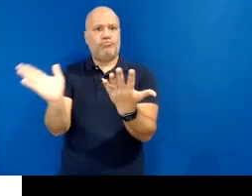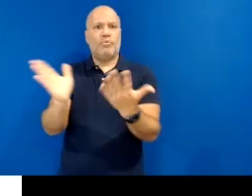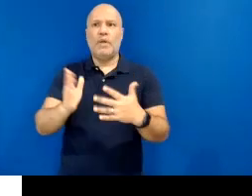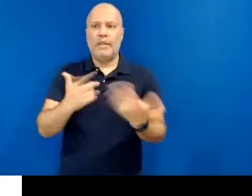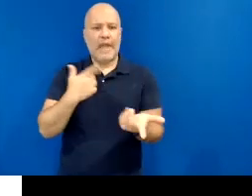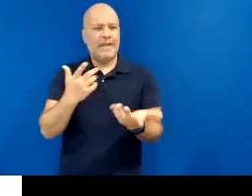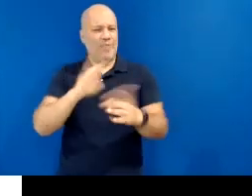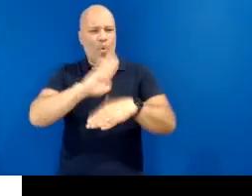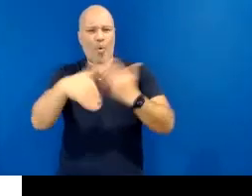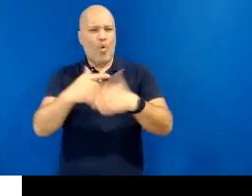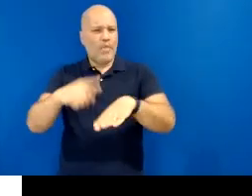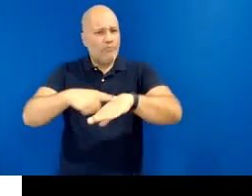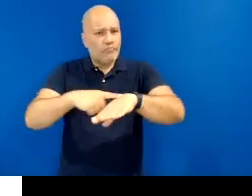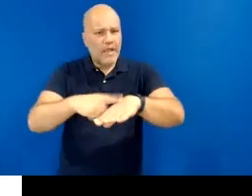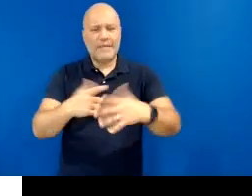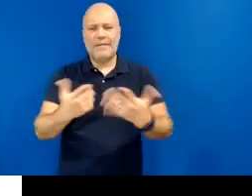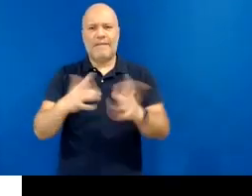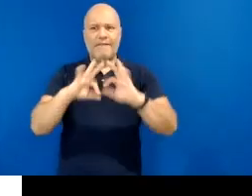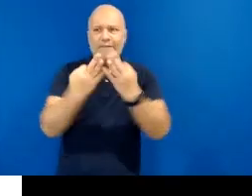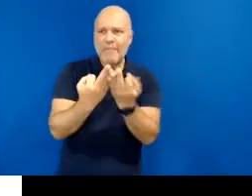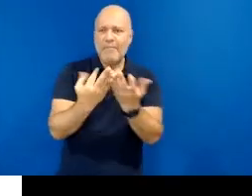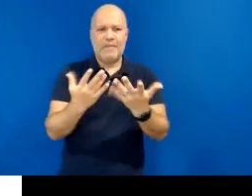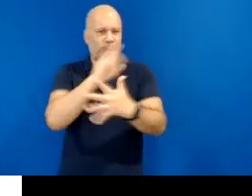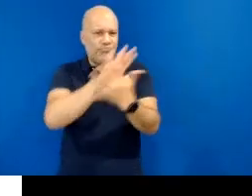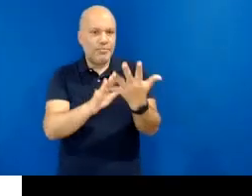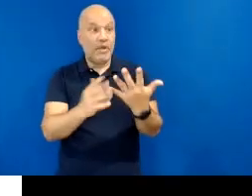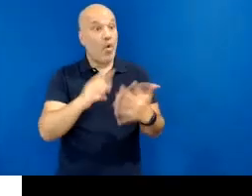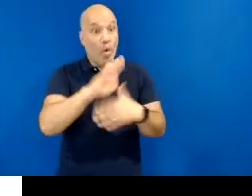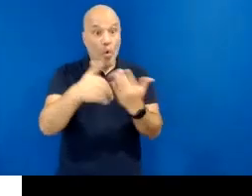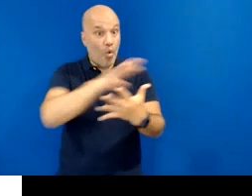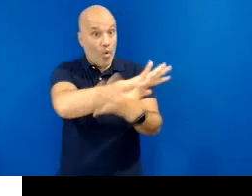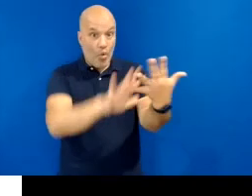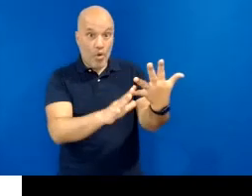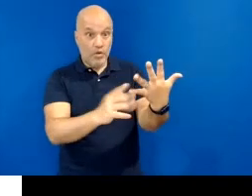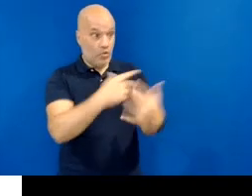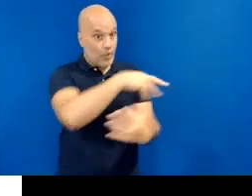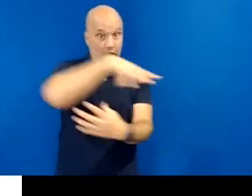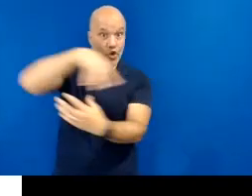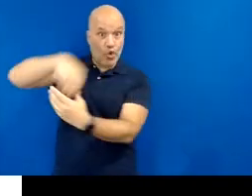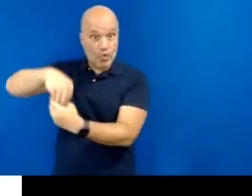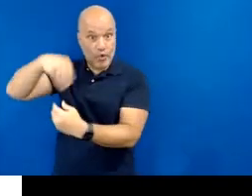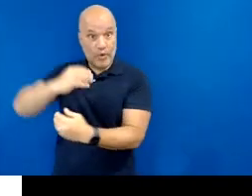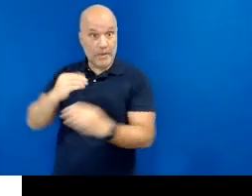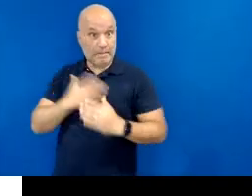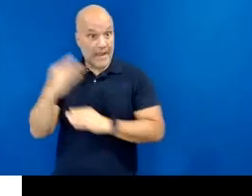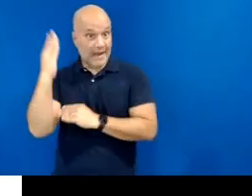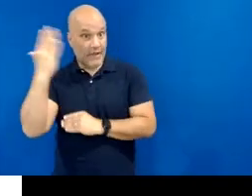All of these factors inclusive. Do we bring them into the fold? How do we use those ideas that are there?